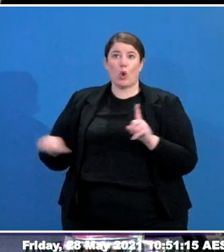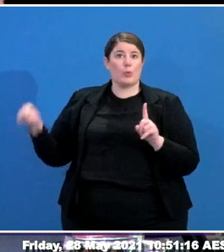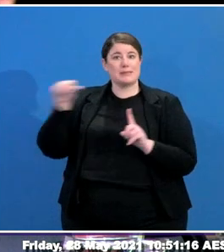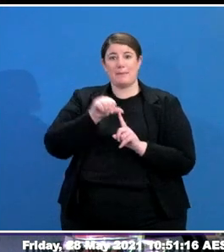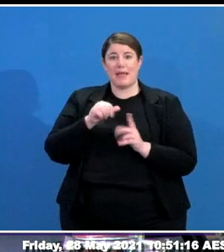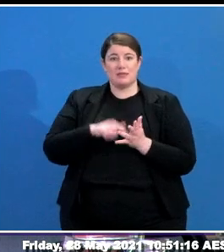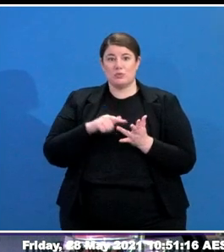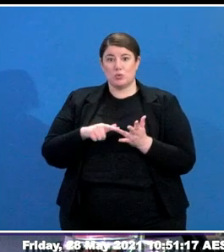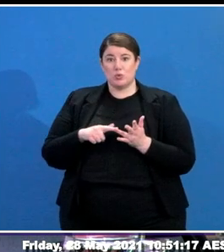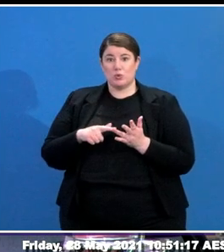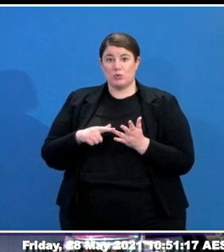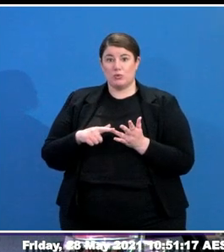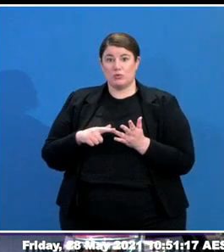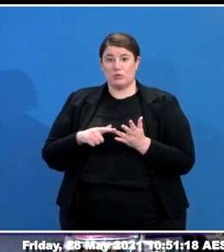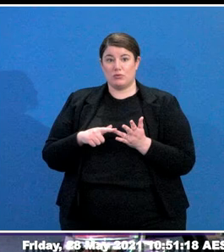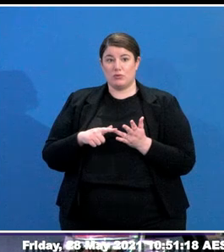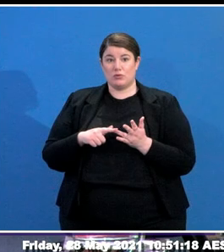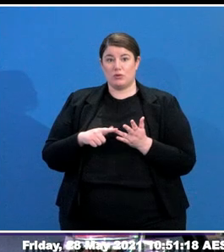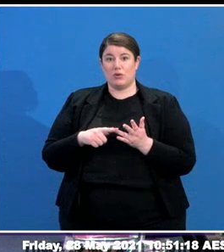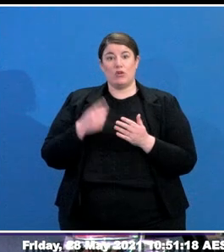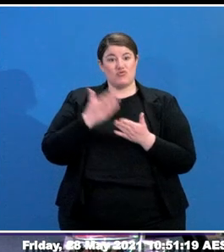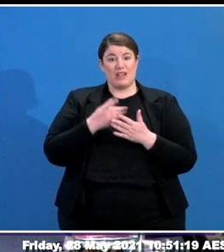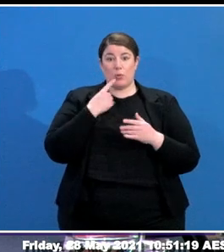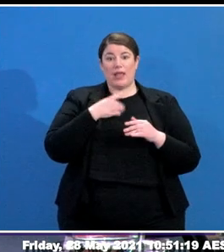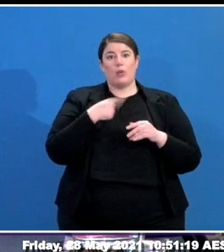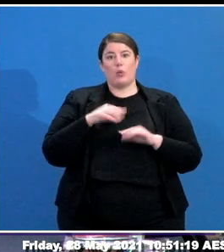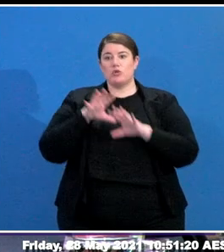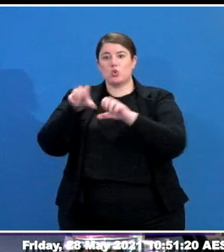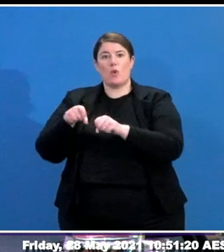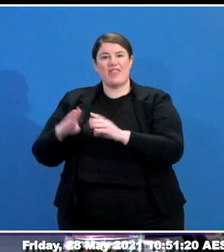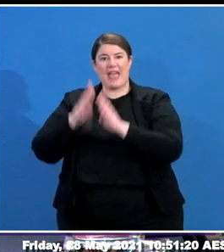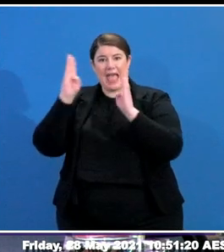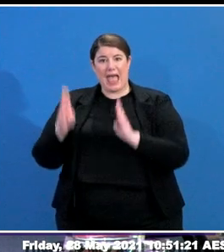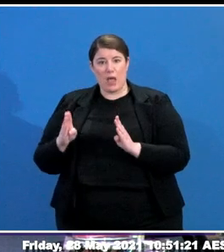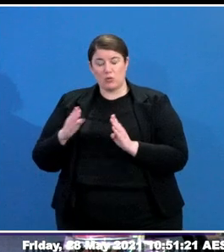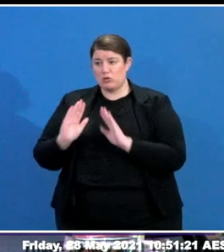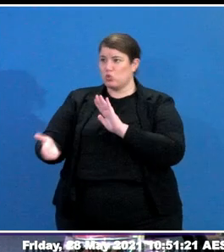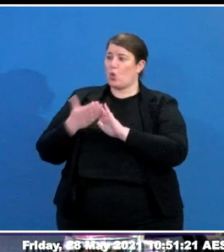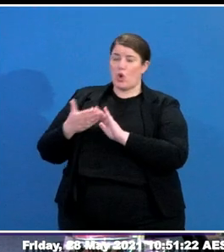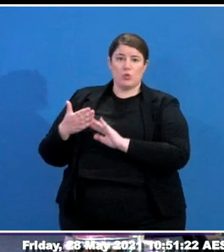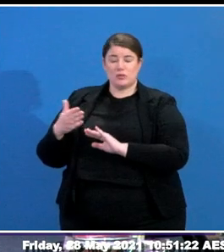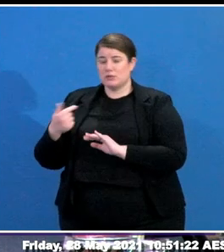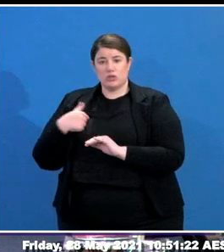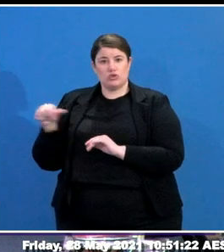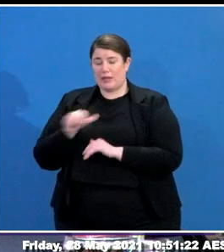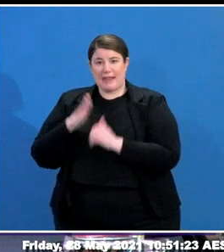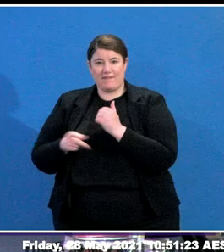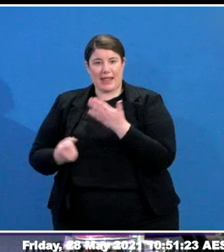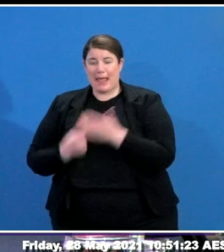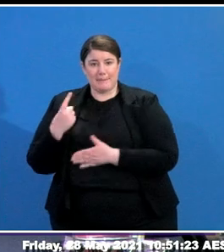never should we ever try and transition a house in such a short space of time --- I'm not asking about the whole of Sunnyfield, but you personally. Yes, that's right.